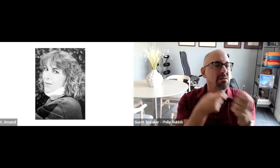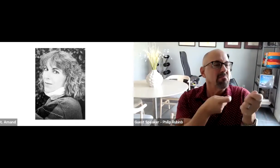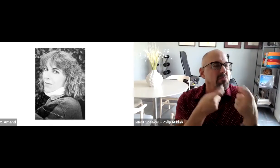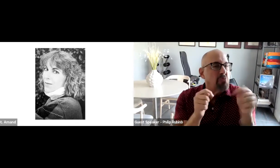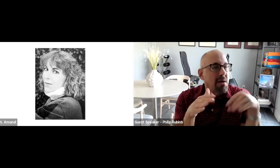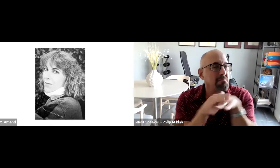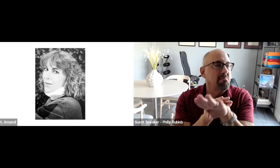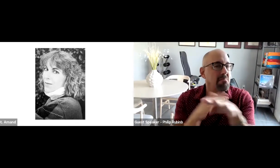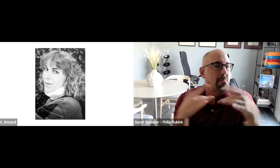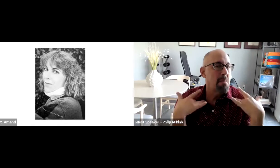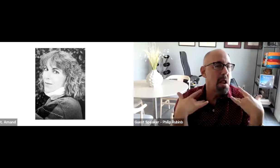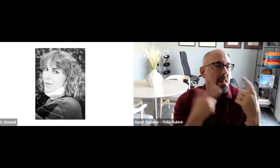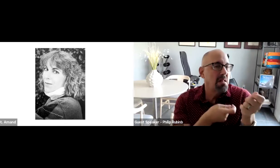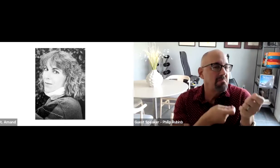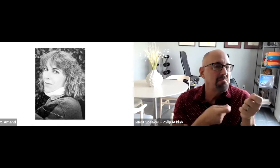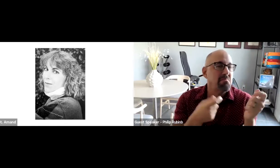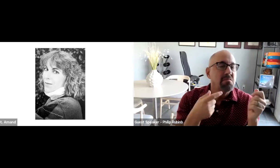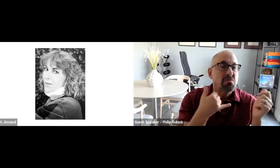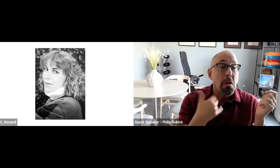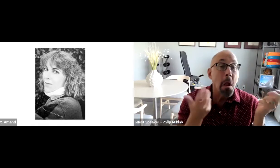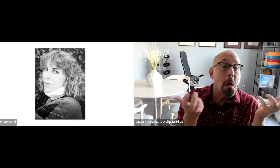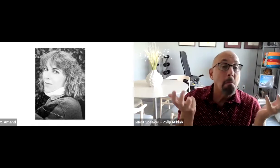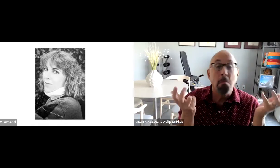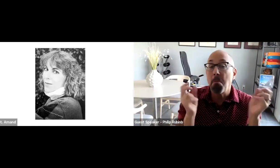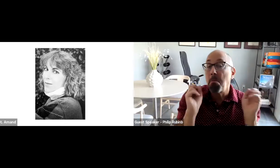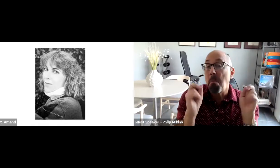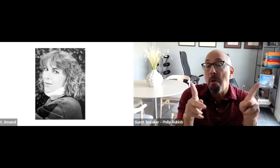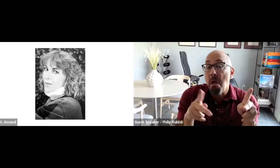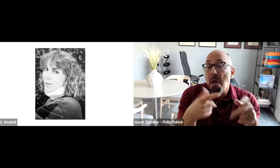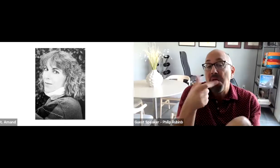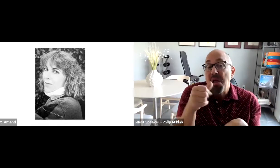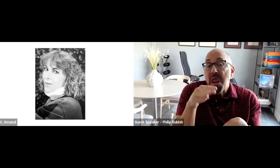with the Eileen Ford Modeling Agency, and tried to see